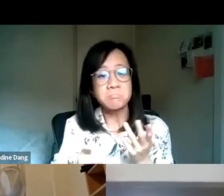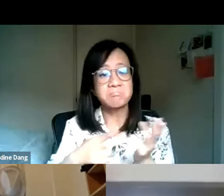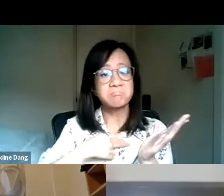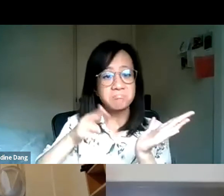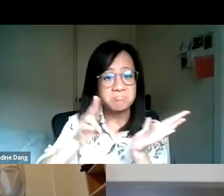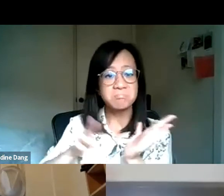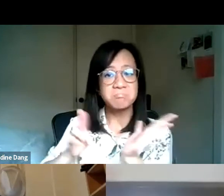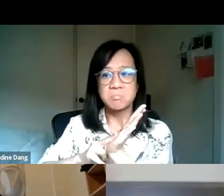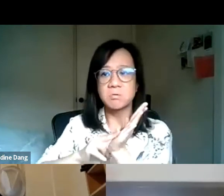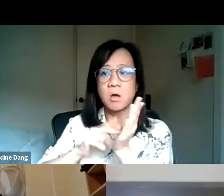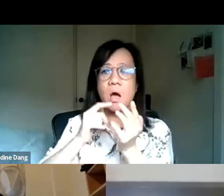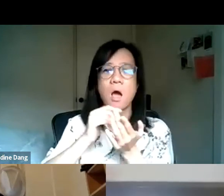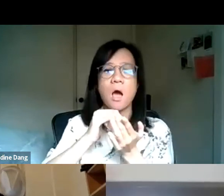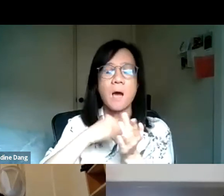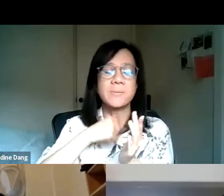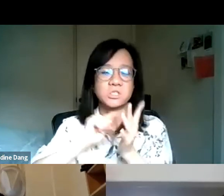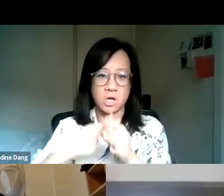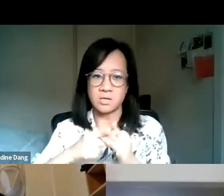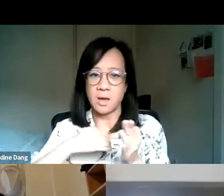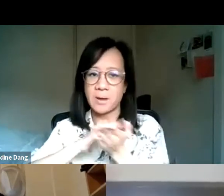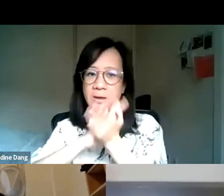be a good option for an internship, something I hadn't thought of.